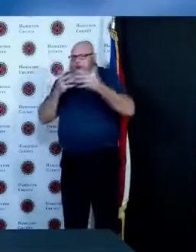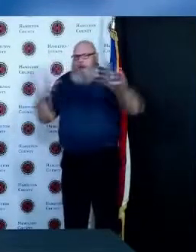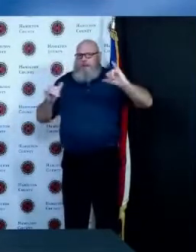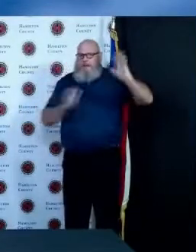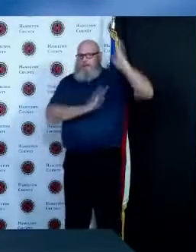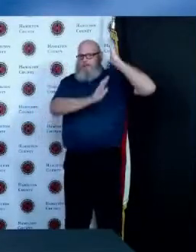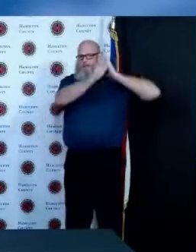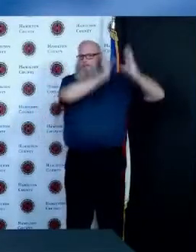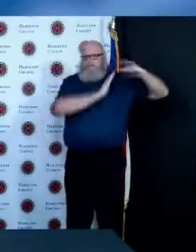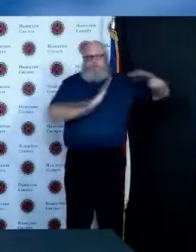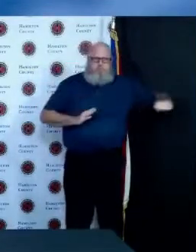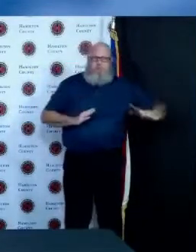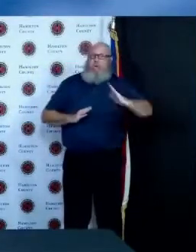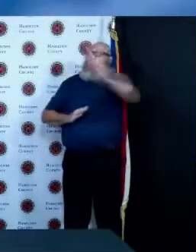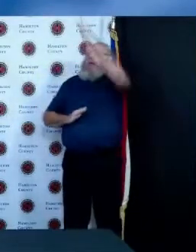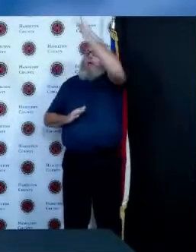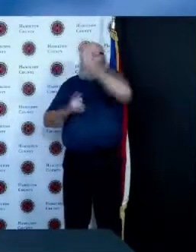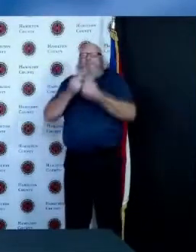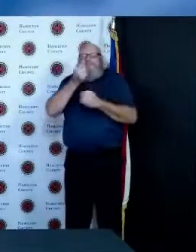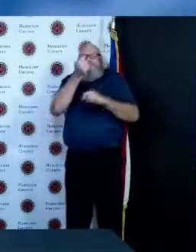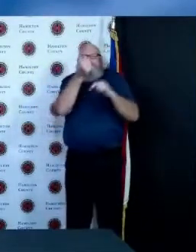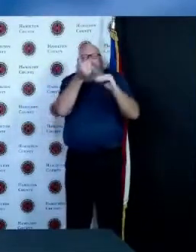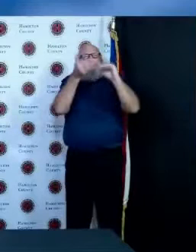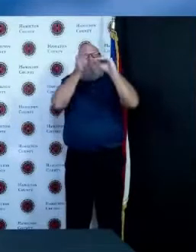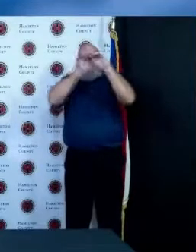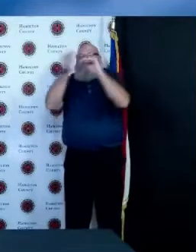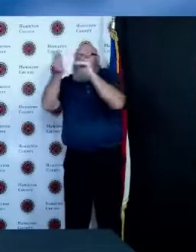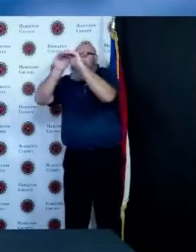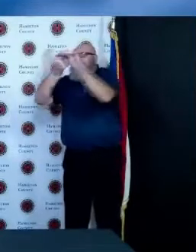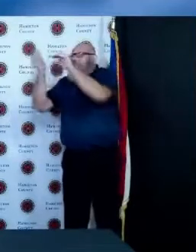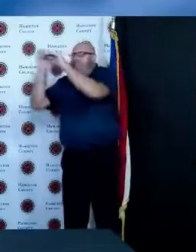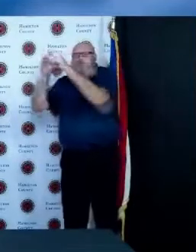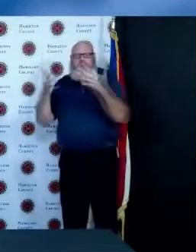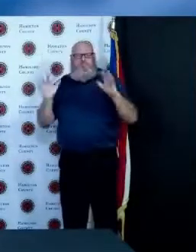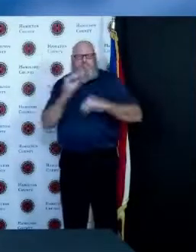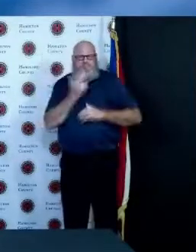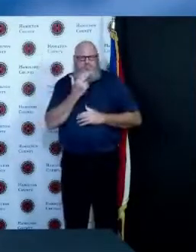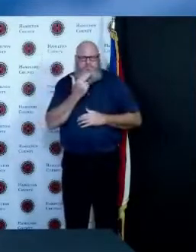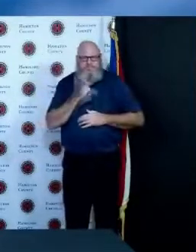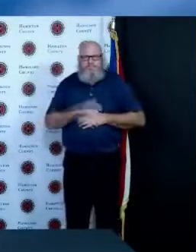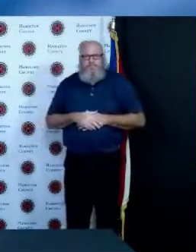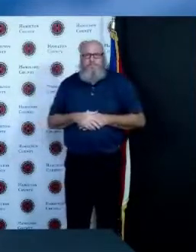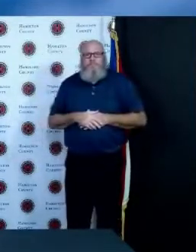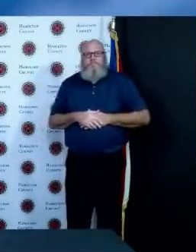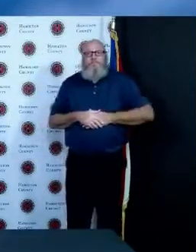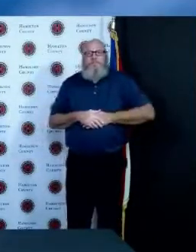10,500 active cases of Covid-19 currently in Hamilton County and I continuously